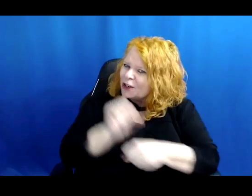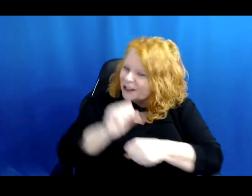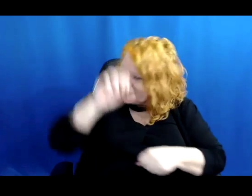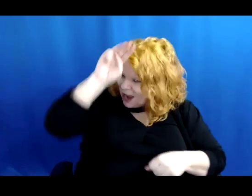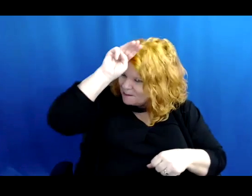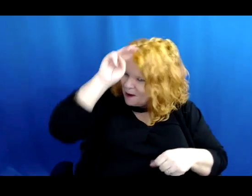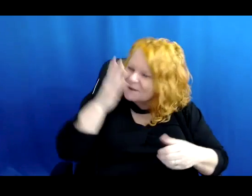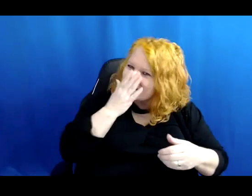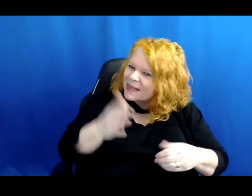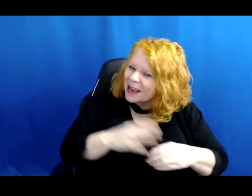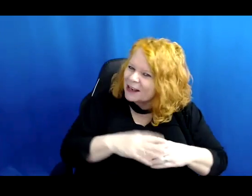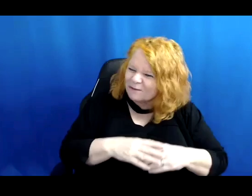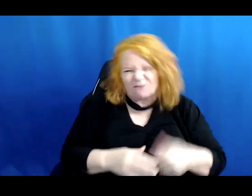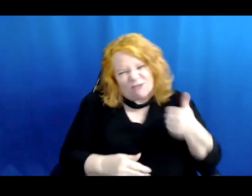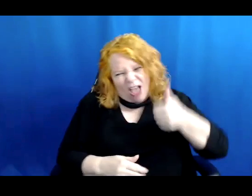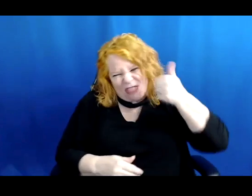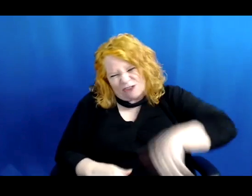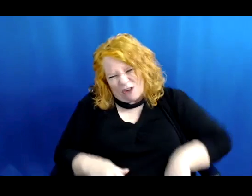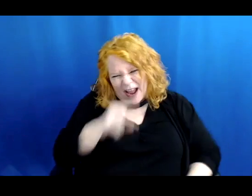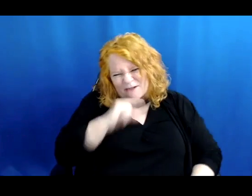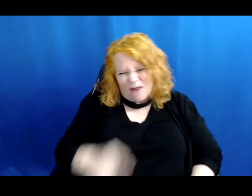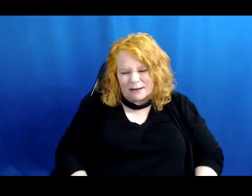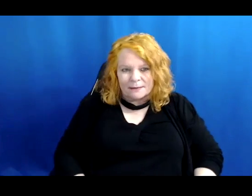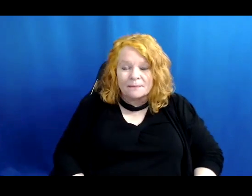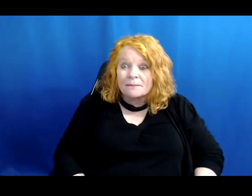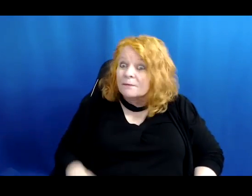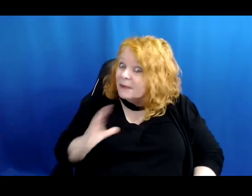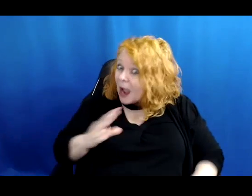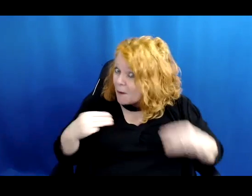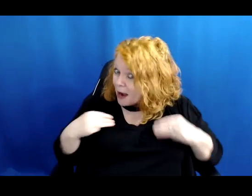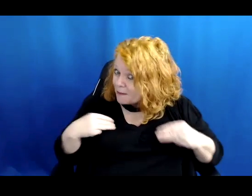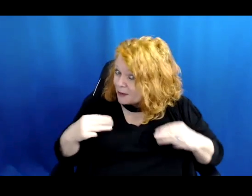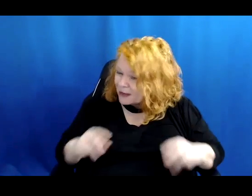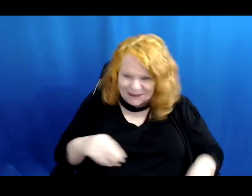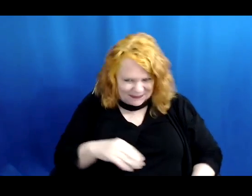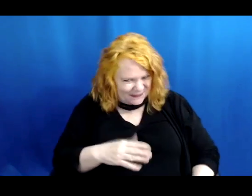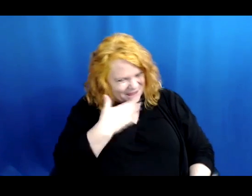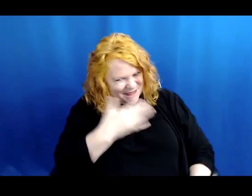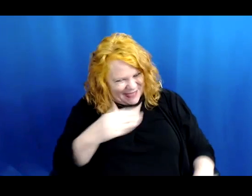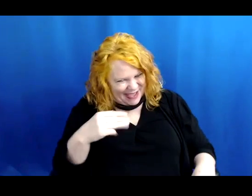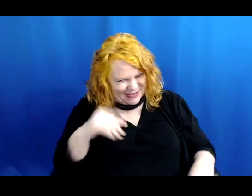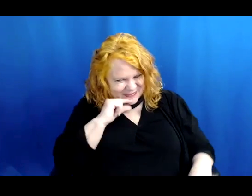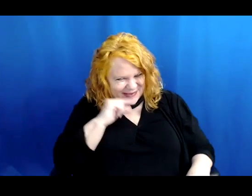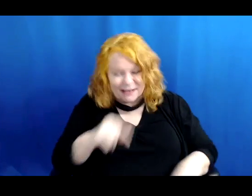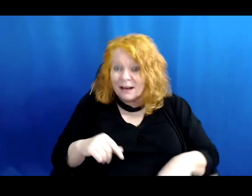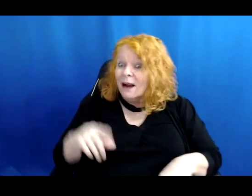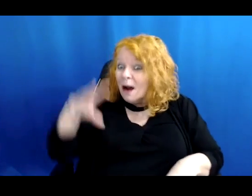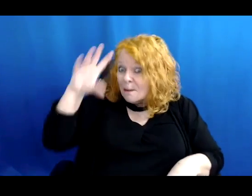Marvin: “That’s okay Gwyn.” Gwyn: Come on, Midwest Marvin. “Thank you.” >> Now boys and girls, do you have your Midwest